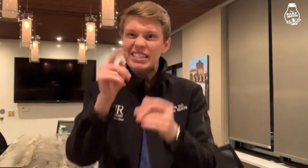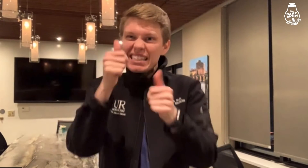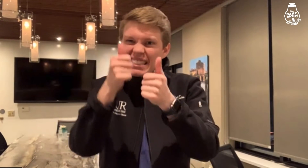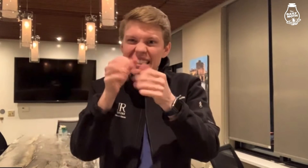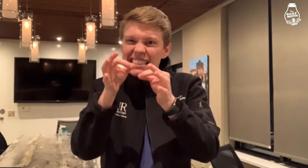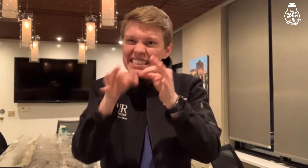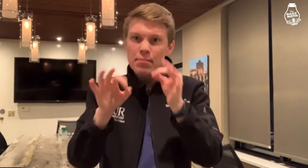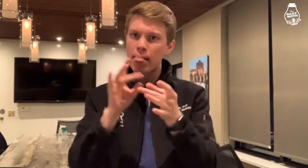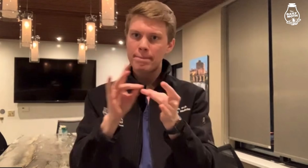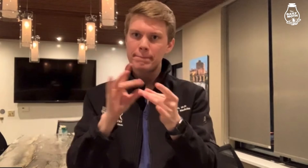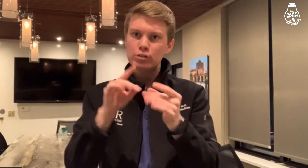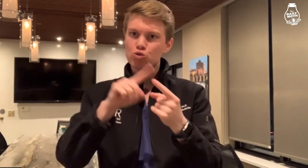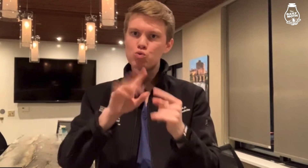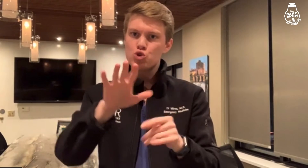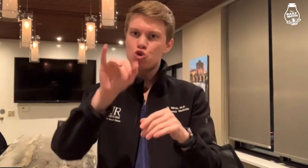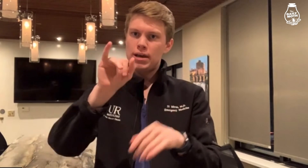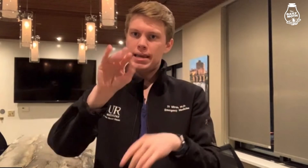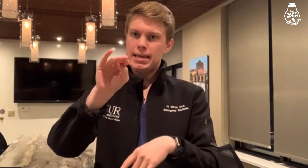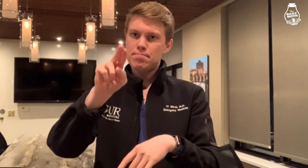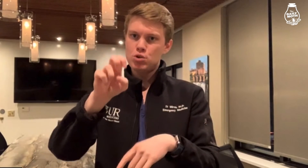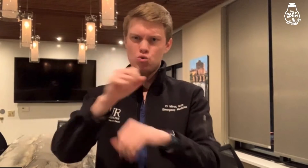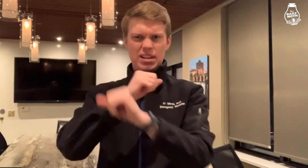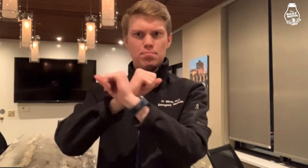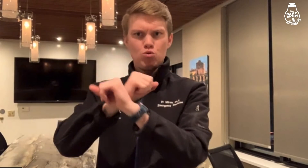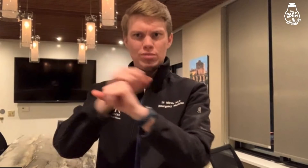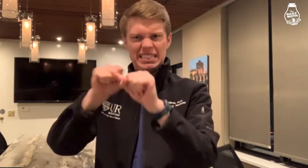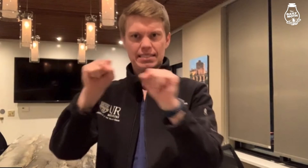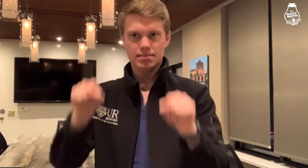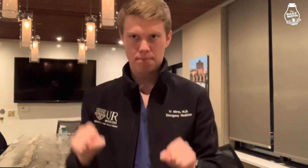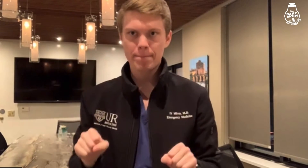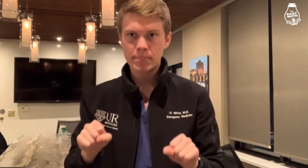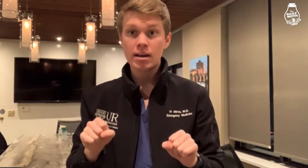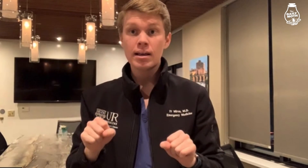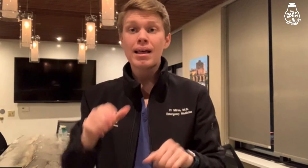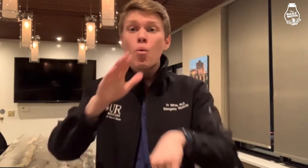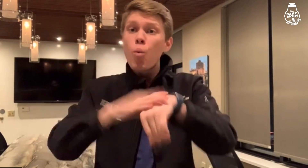It is just a simple message to your immune system.